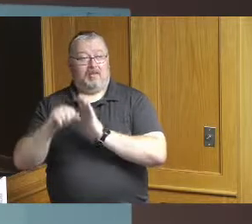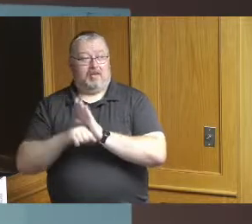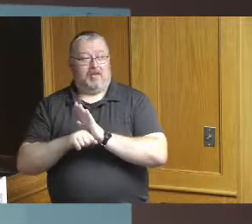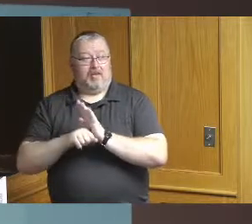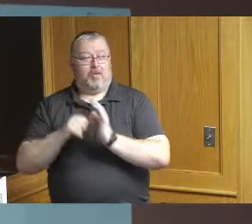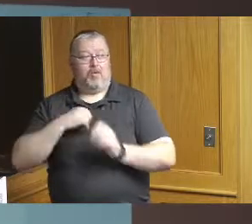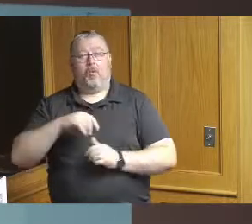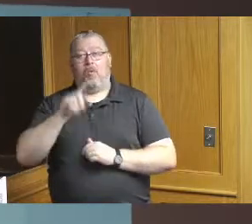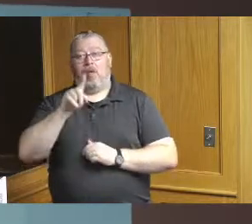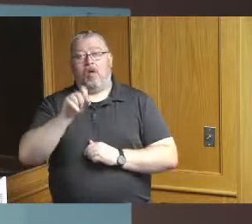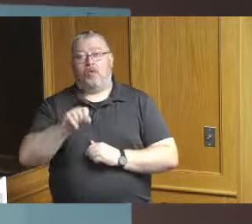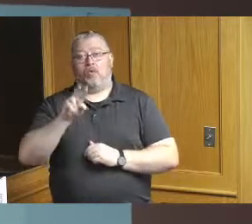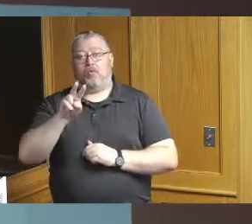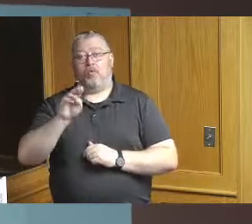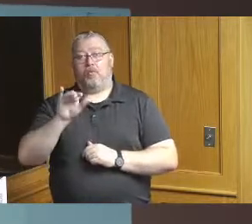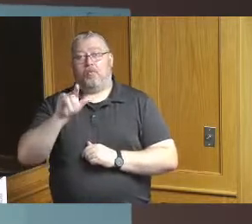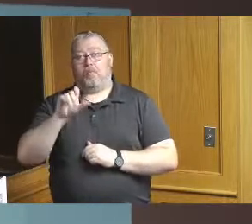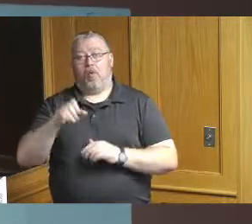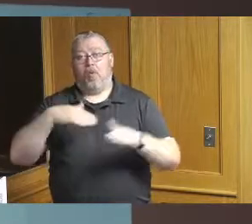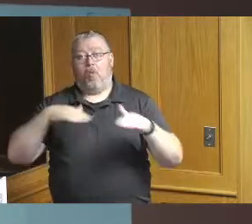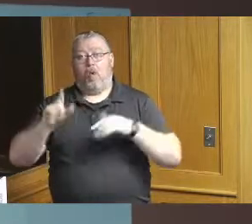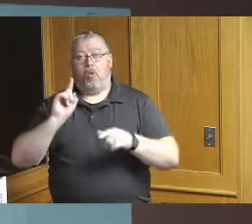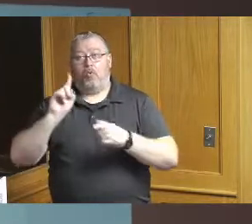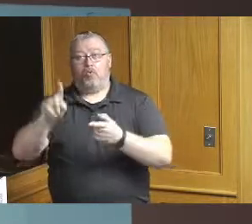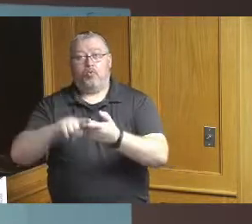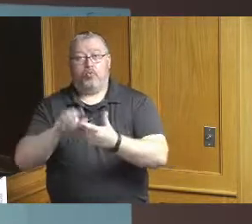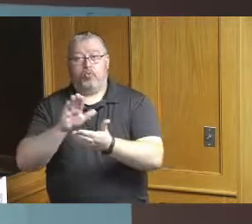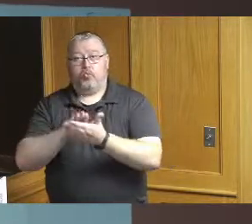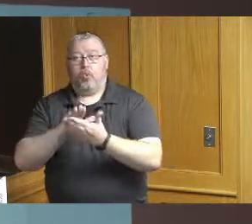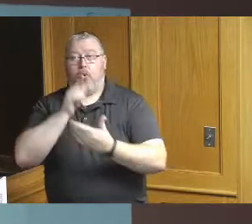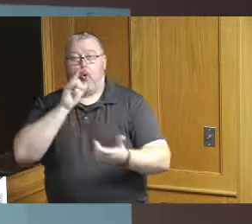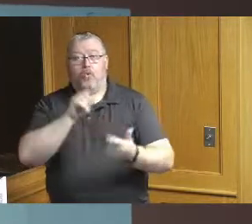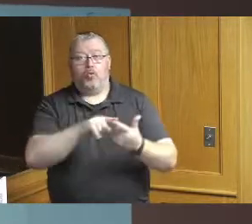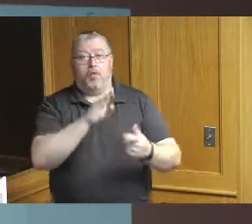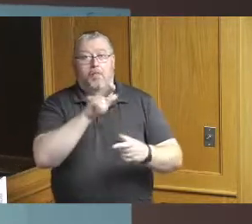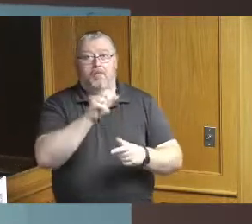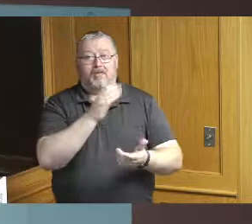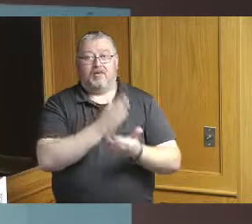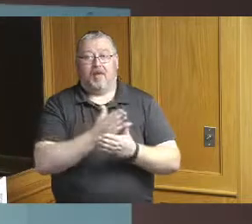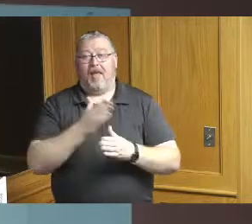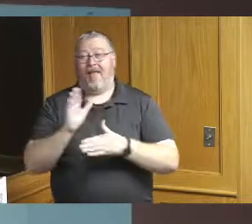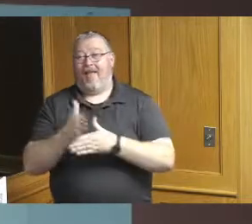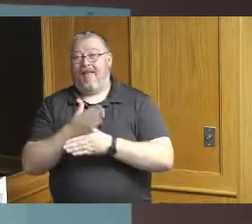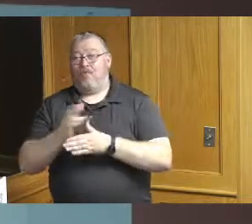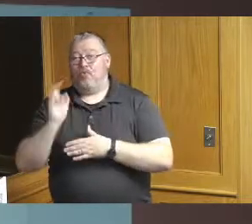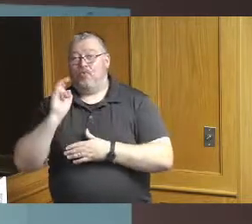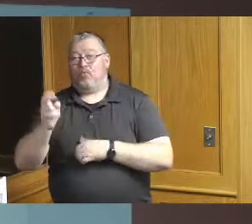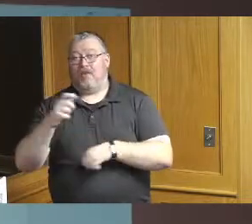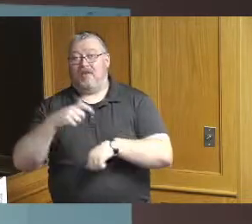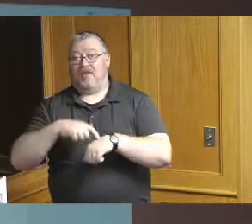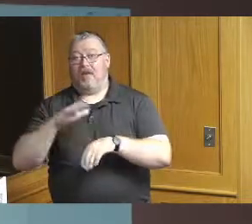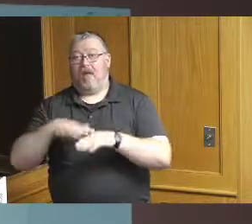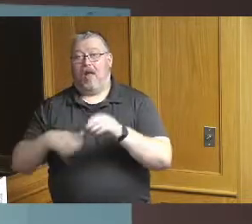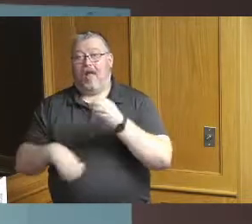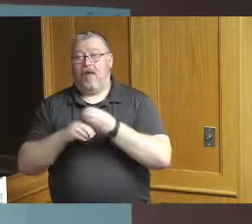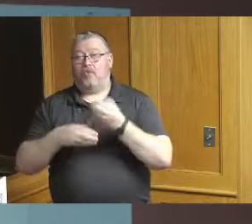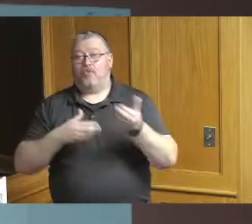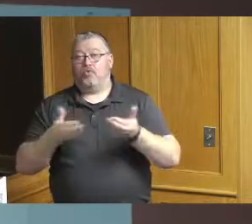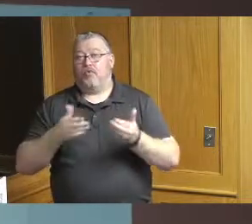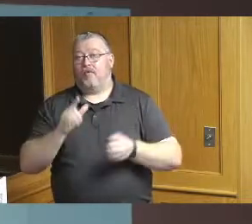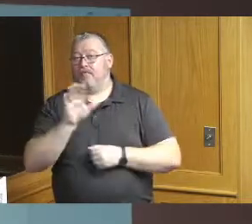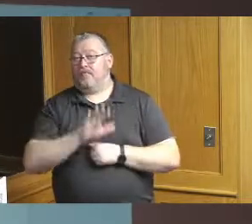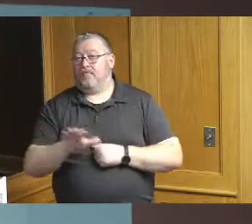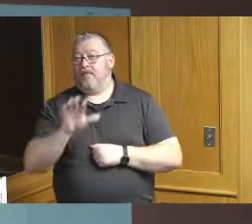1.2 miles to school or to a bus stop the average travel time on extra service was about 55 minutes